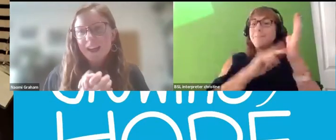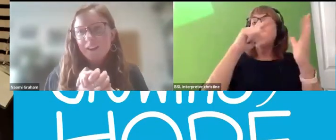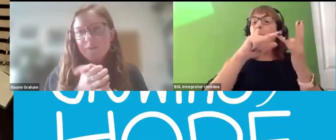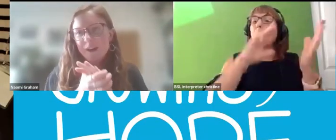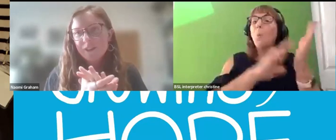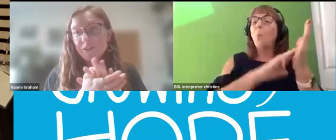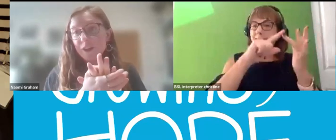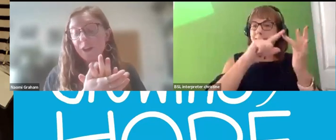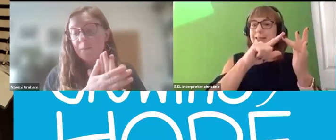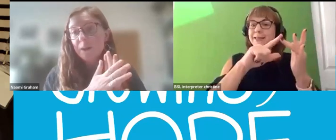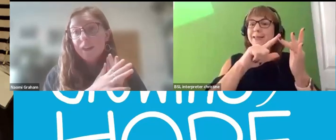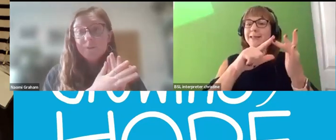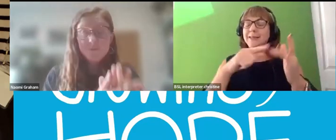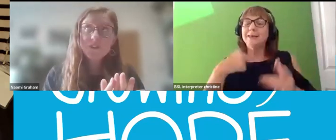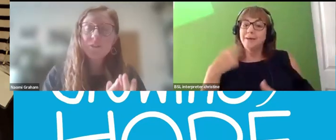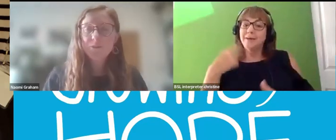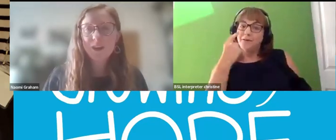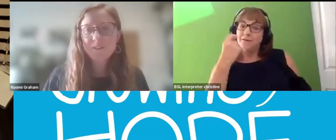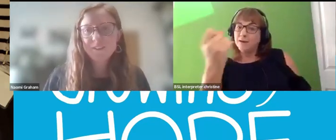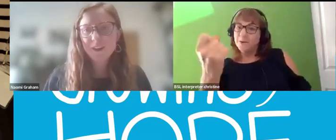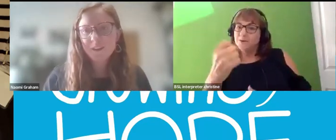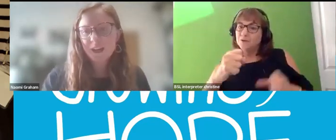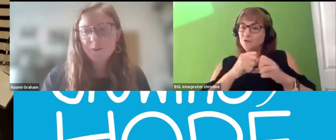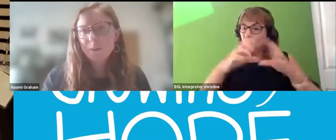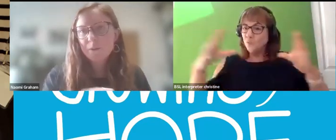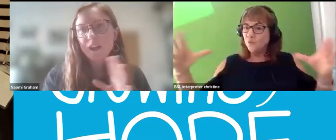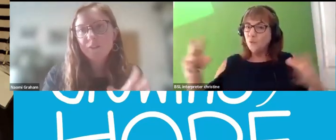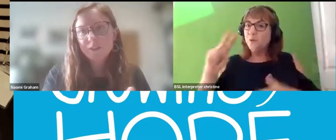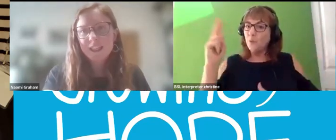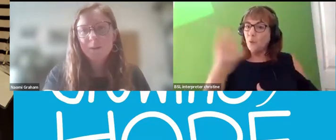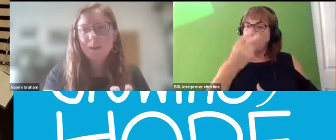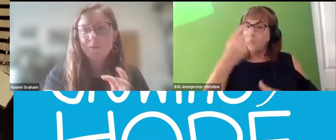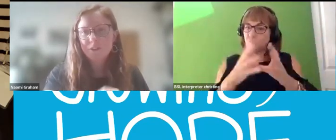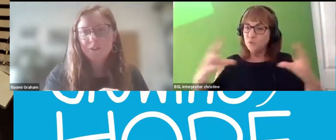and I founded Growing Hope just over five years ago now. We provide free therapy for